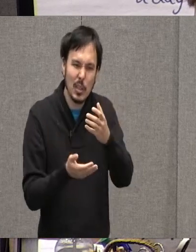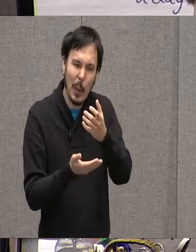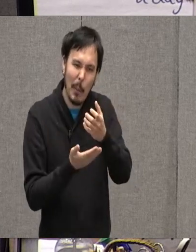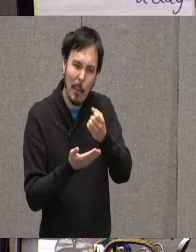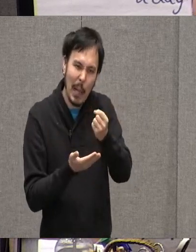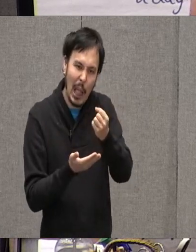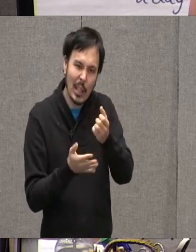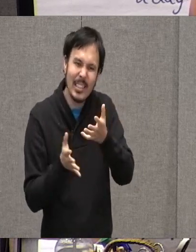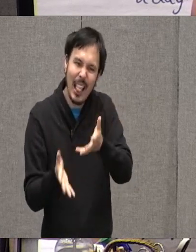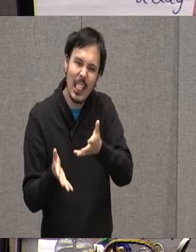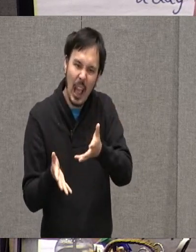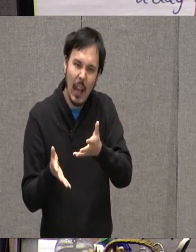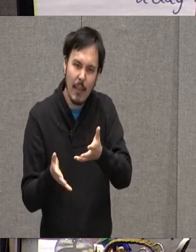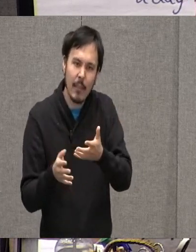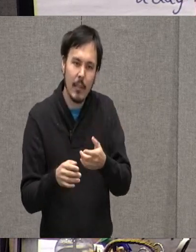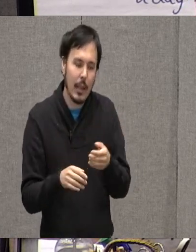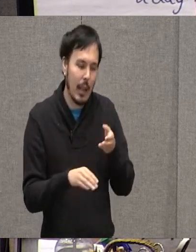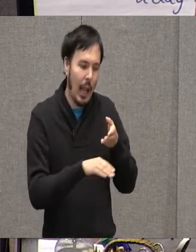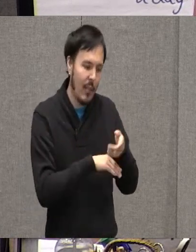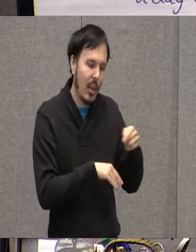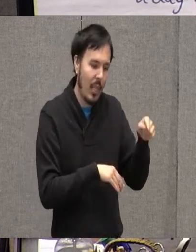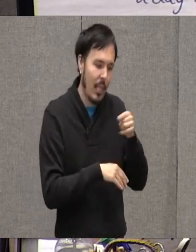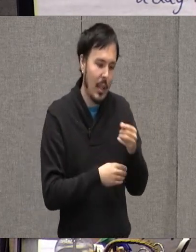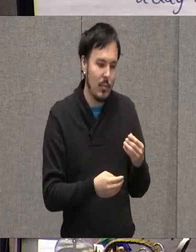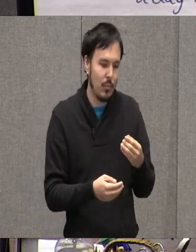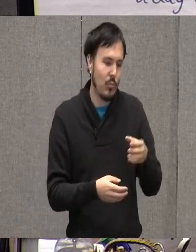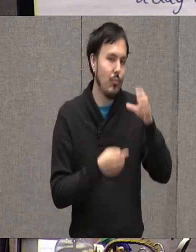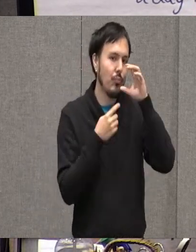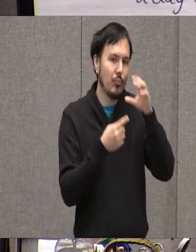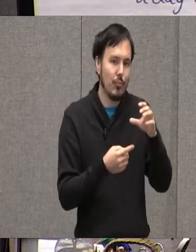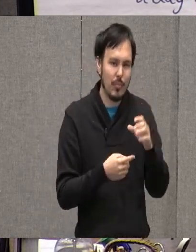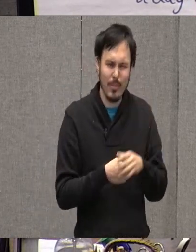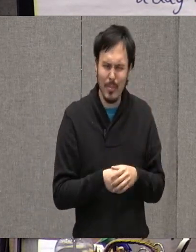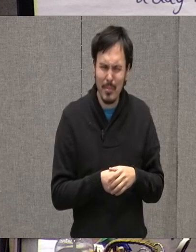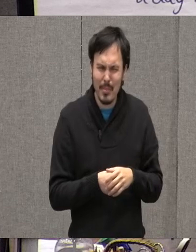Show your work. Have you guys ever seen cat milk?